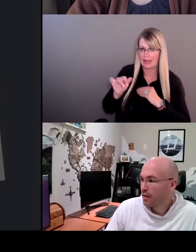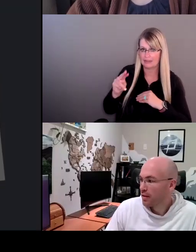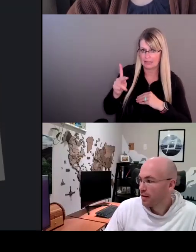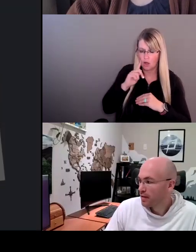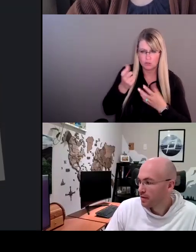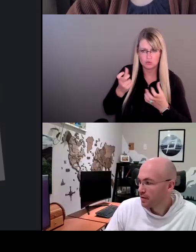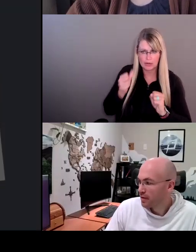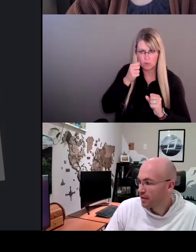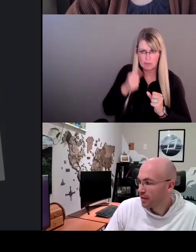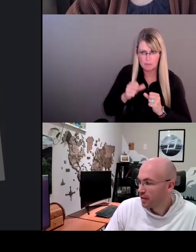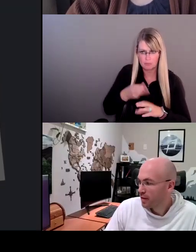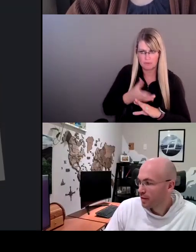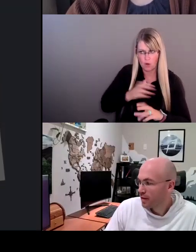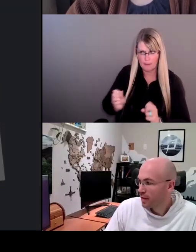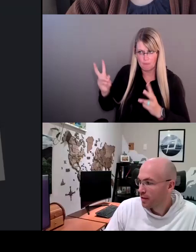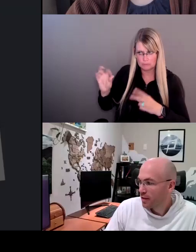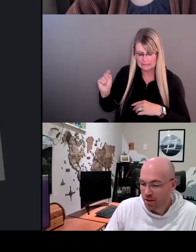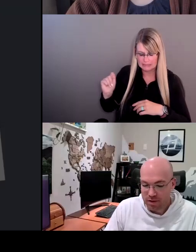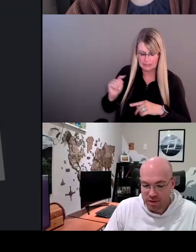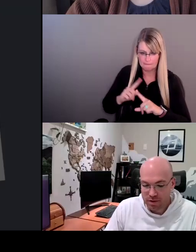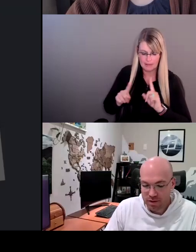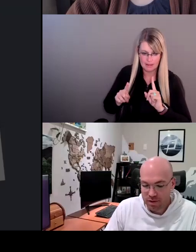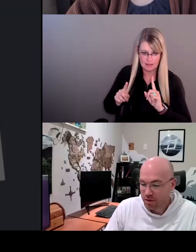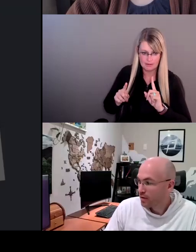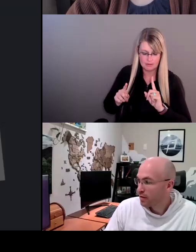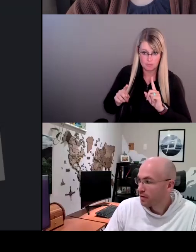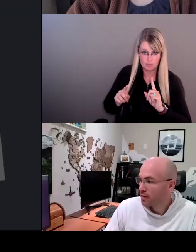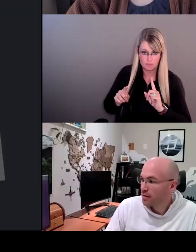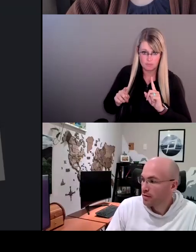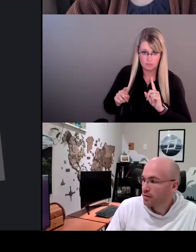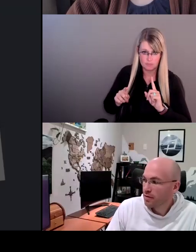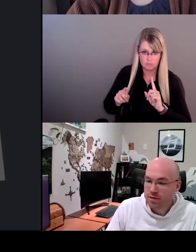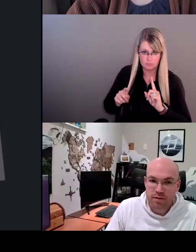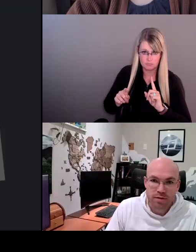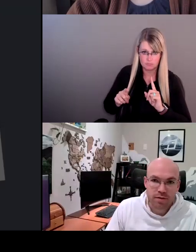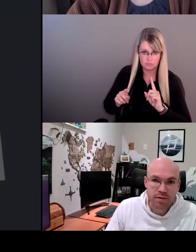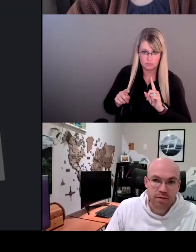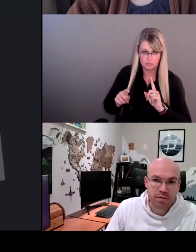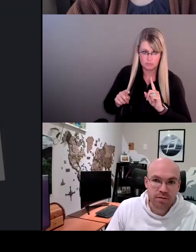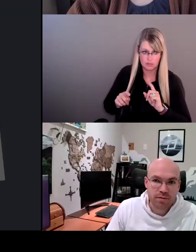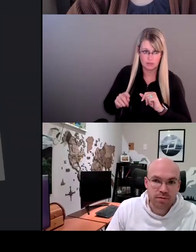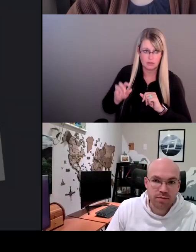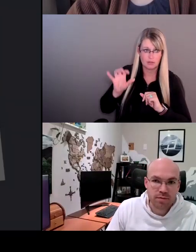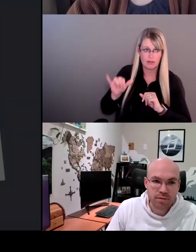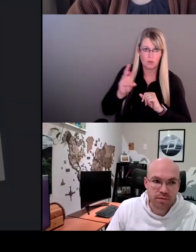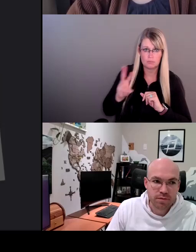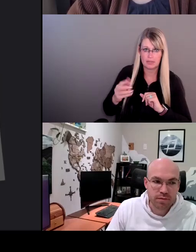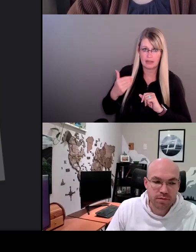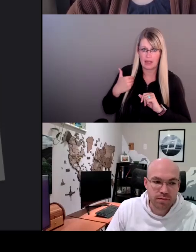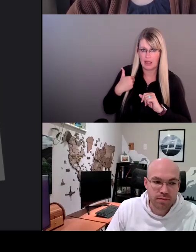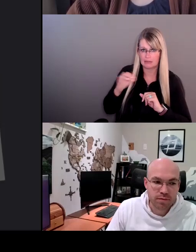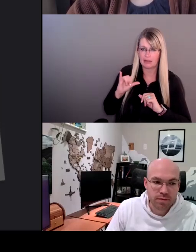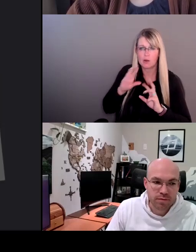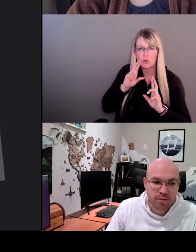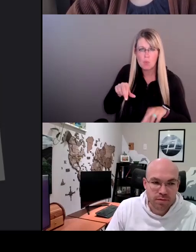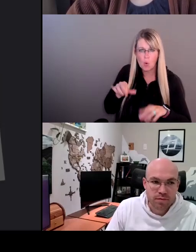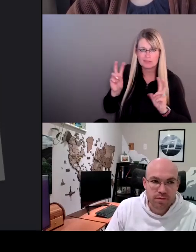I post it. The Web accessibility initiative has a report for lack of a better word about